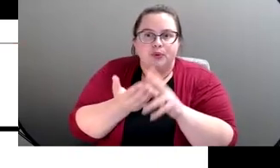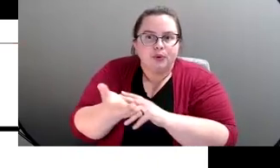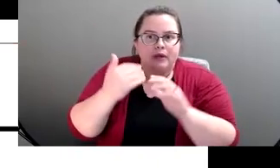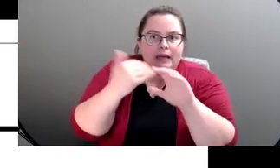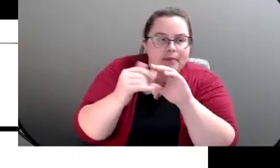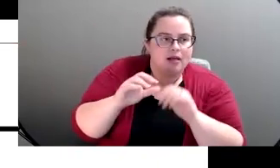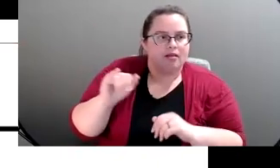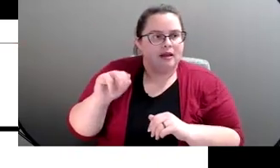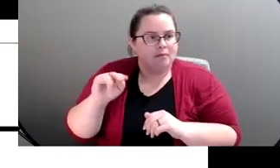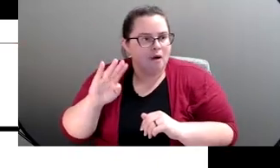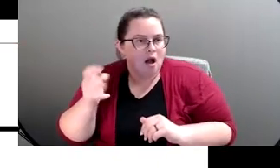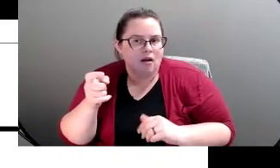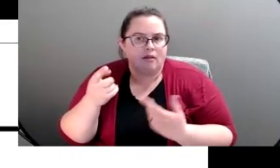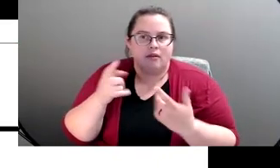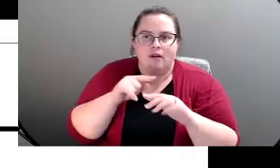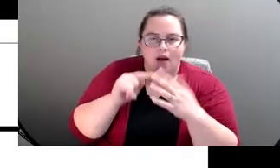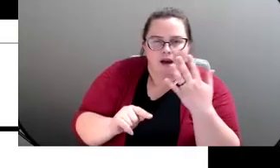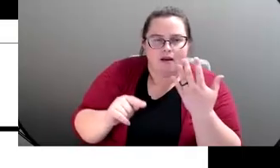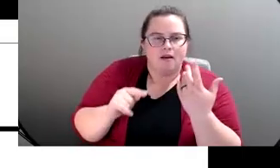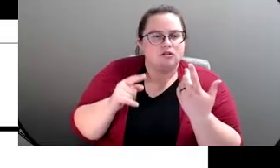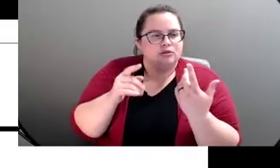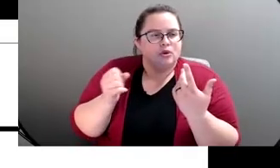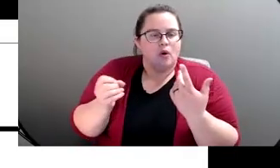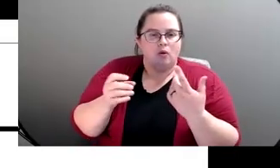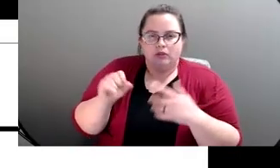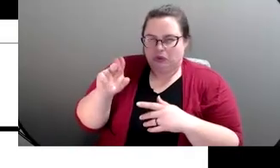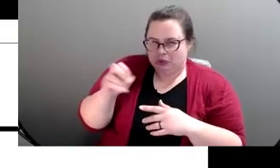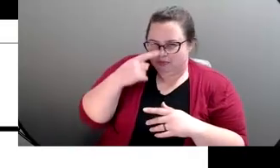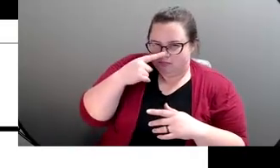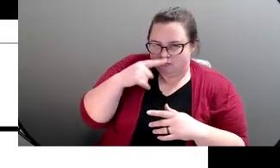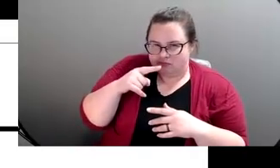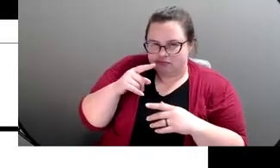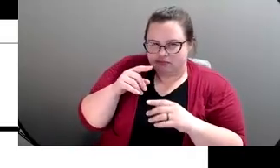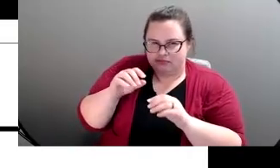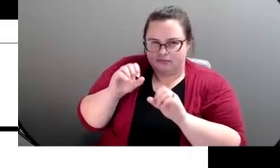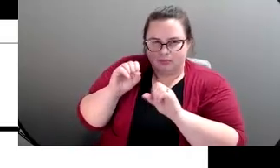If people want to check out some examples, or, I don't know.